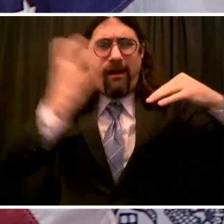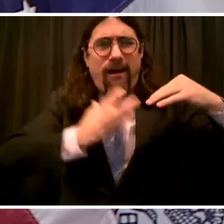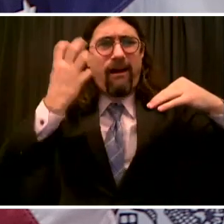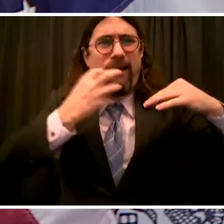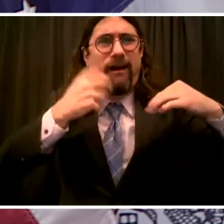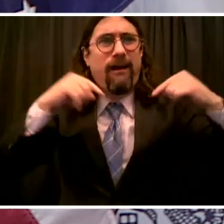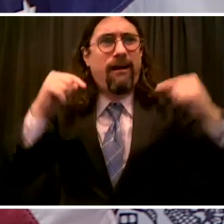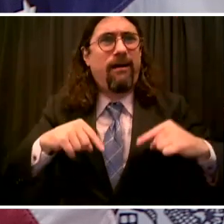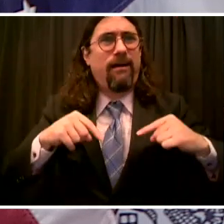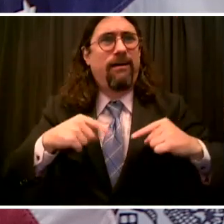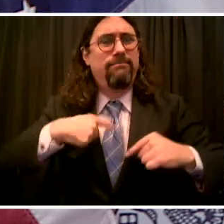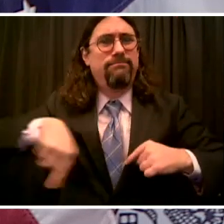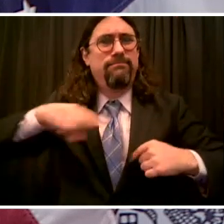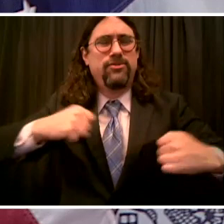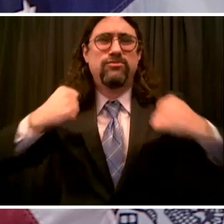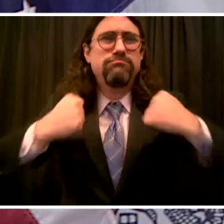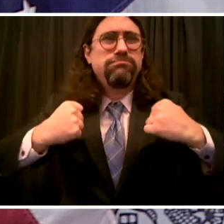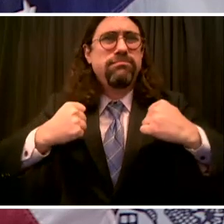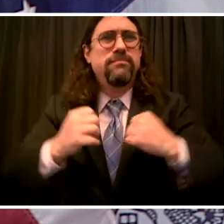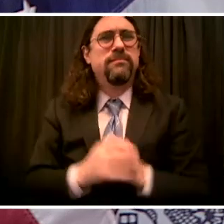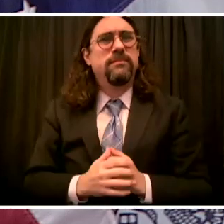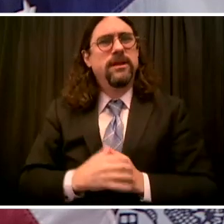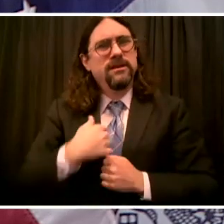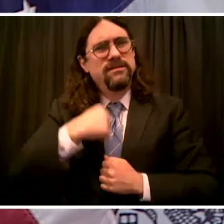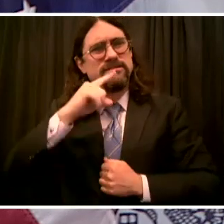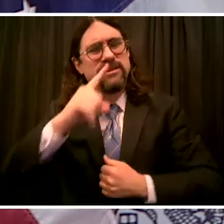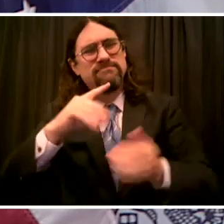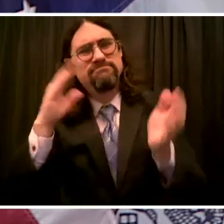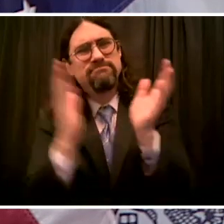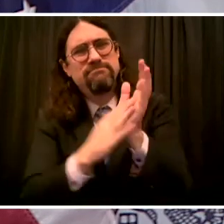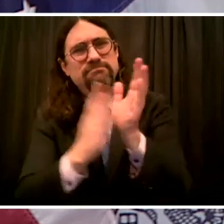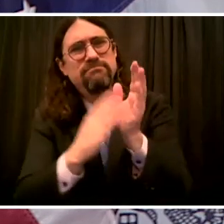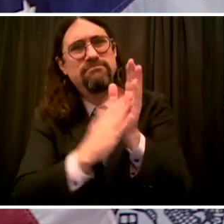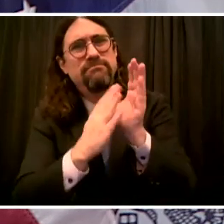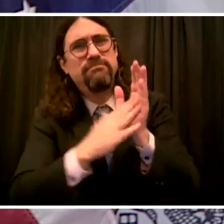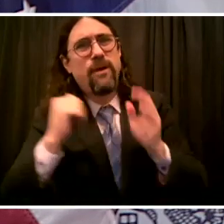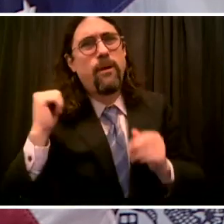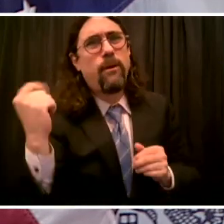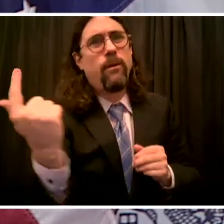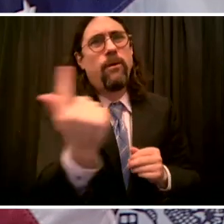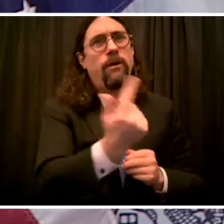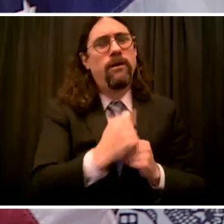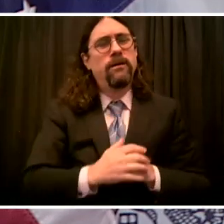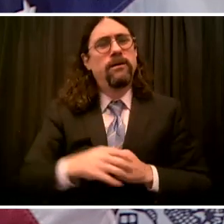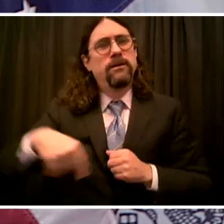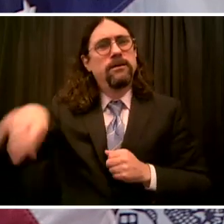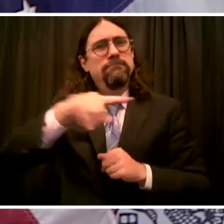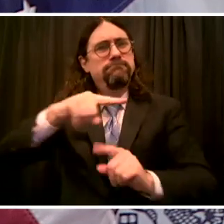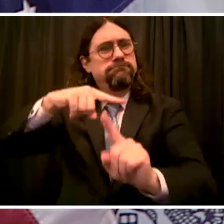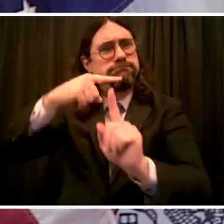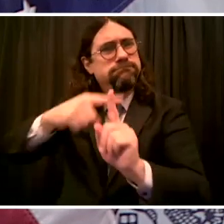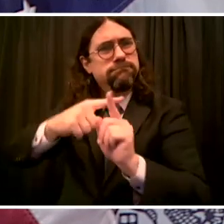SO, I COMMEND ALL OF YOU FOR EVERYTHING YOU'VE DONE AND FOR, ONCE AGAIN, AFFIRMING THE